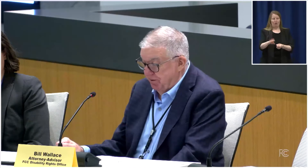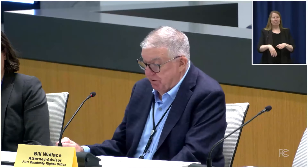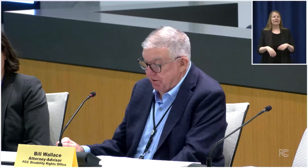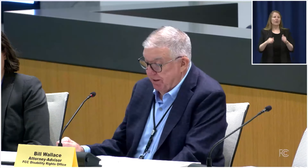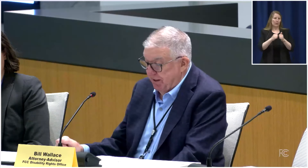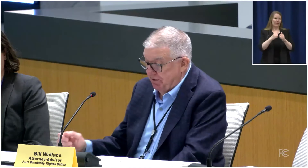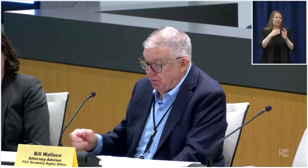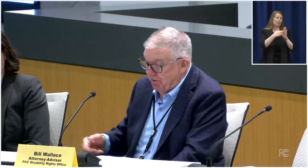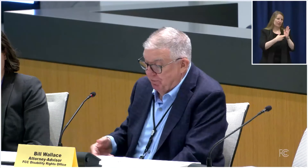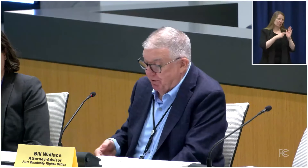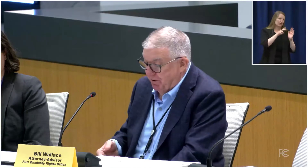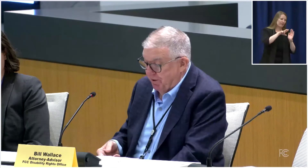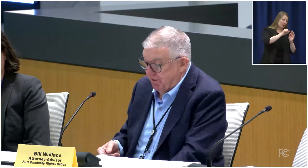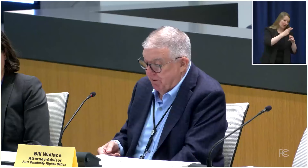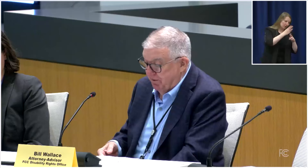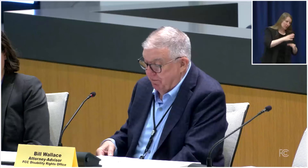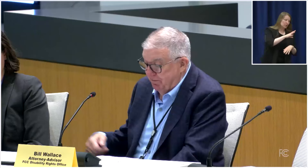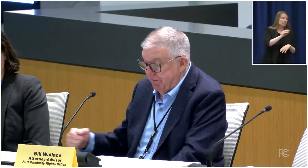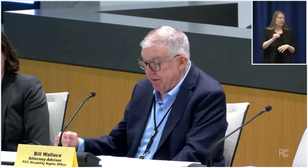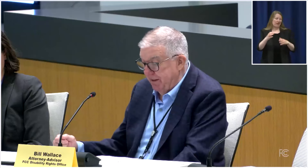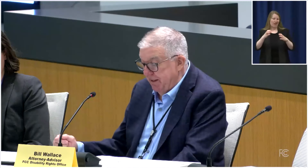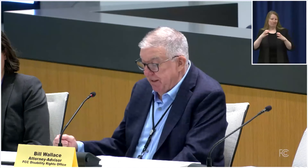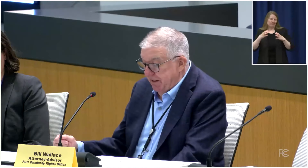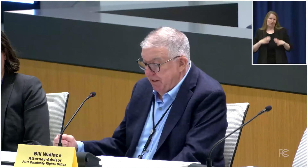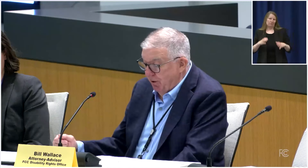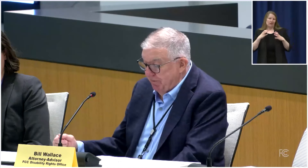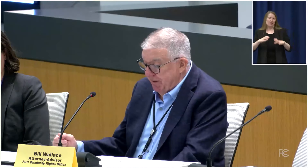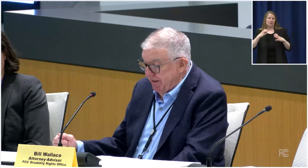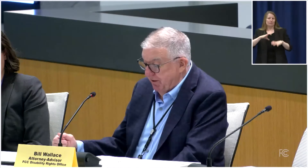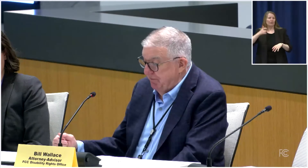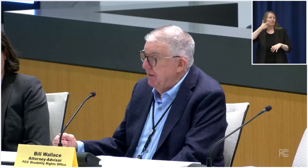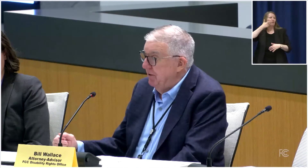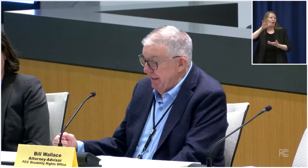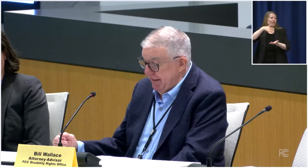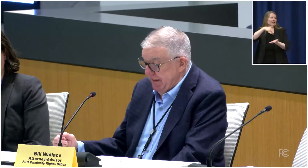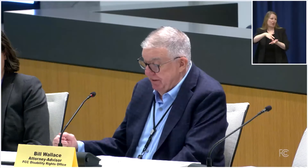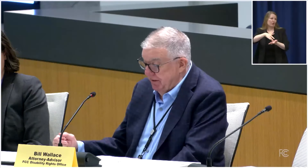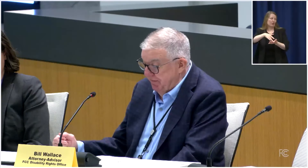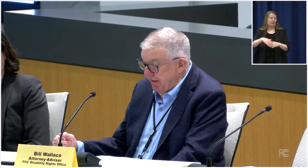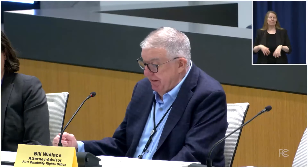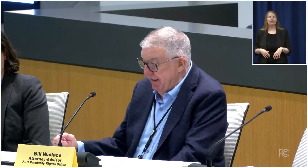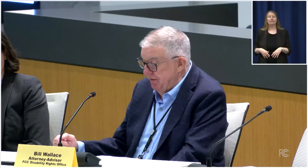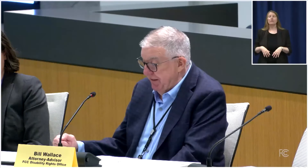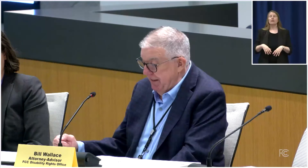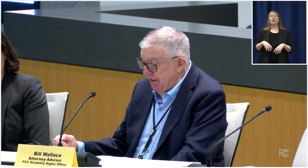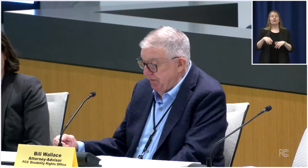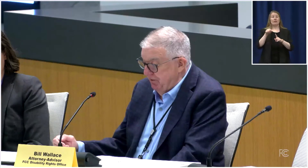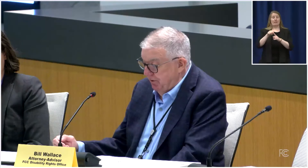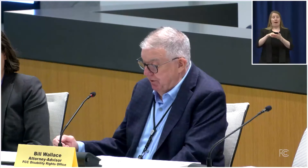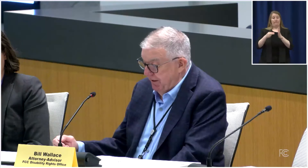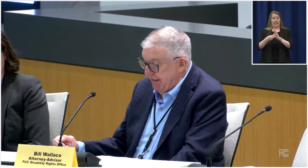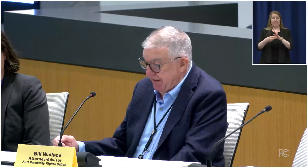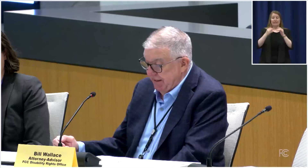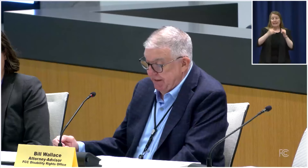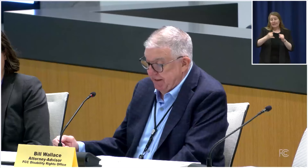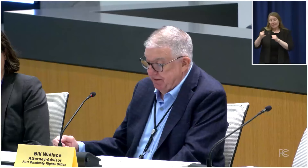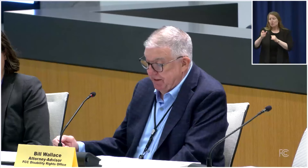PROMOTING DVC IN 2019 THE FCC AMENDED ITS RULES TO ALLOW ENTITIES DESIGNATED AS QUALIFIED DIRECT VIDEO ENTITIES ACCESS TO THE